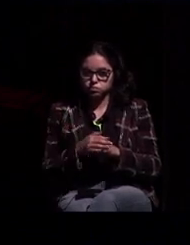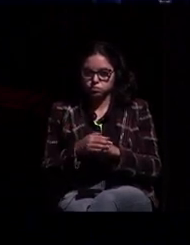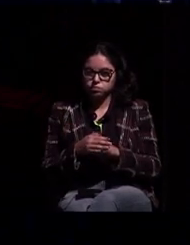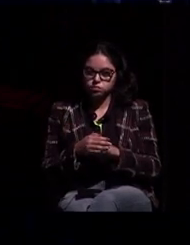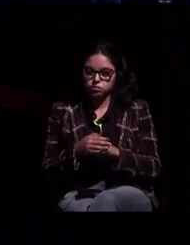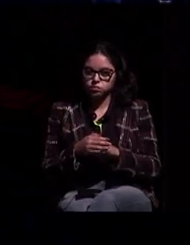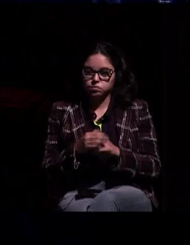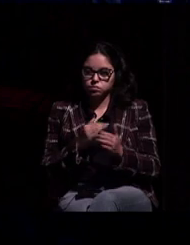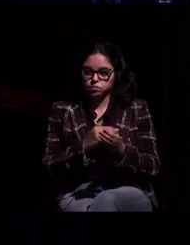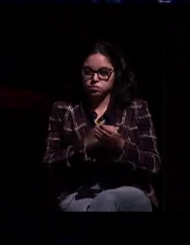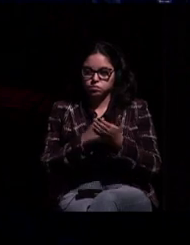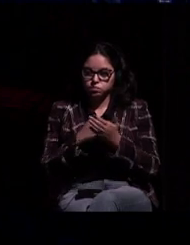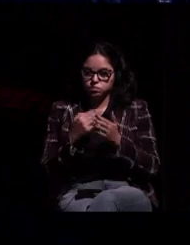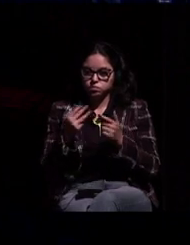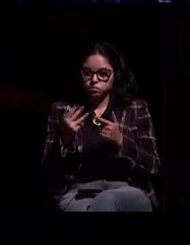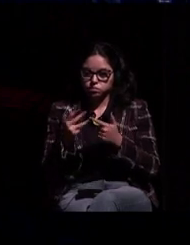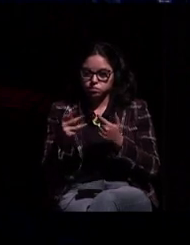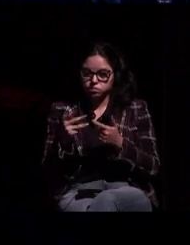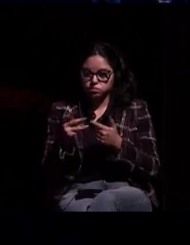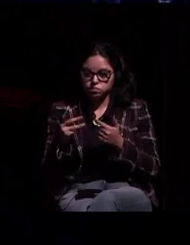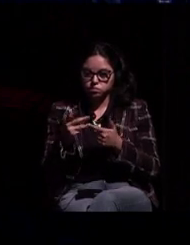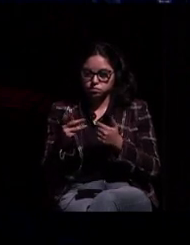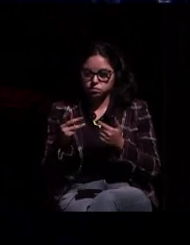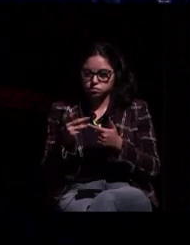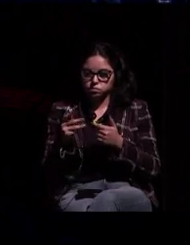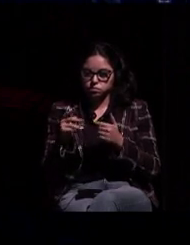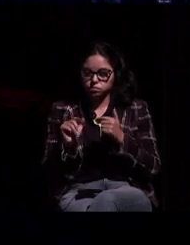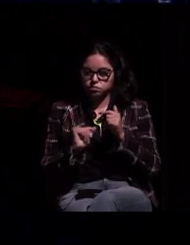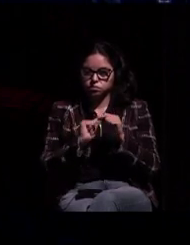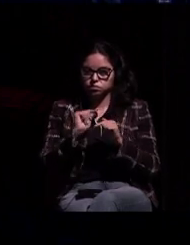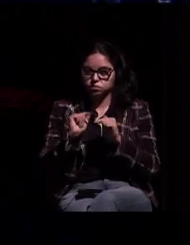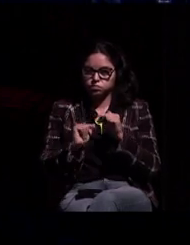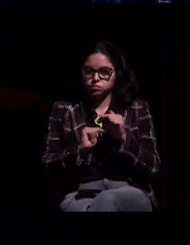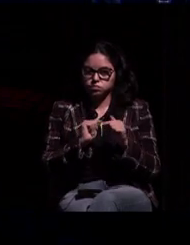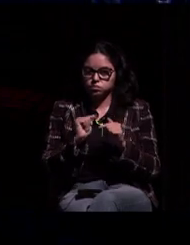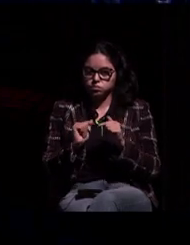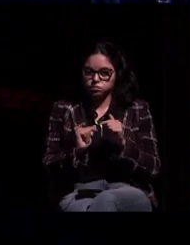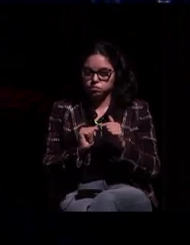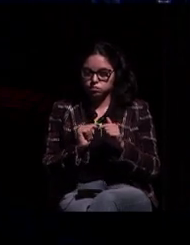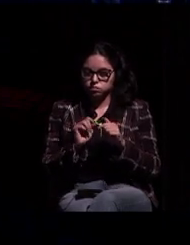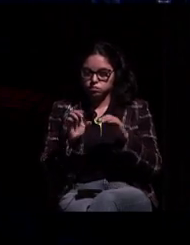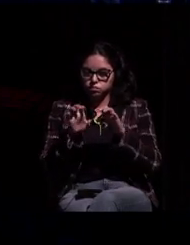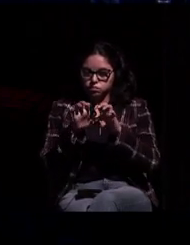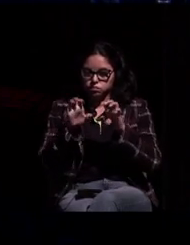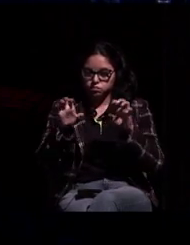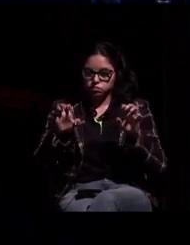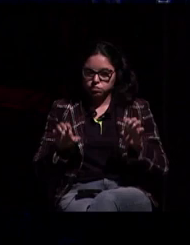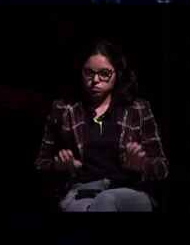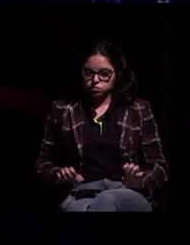to outsource the main, structural tasks of the tourist sector.